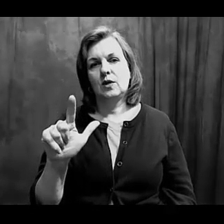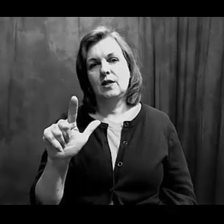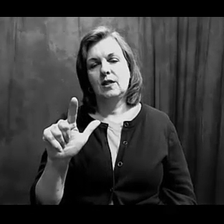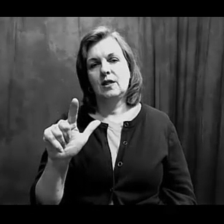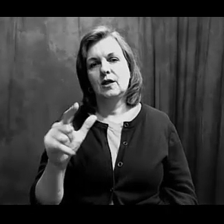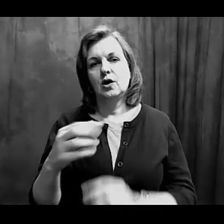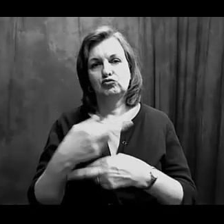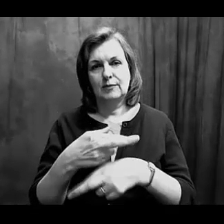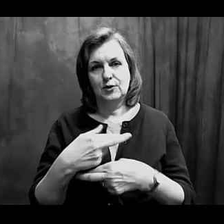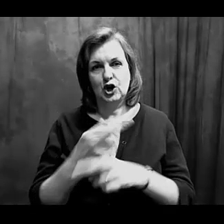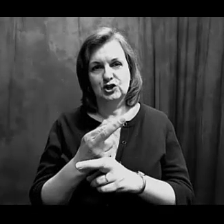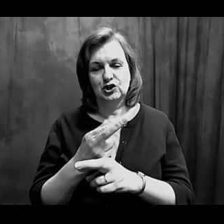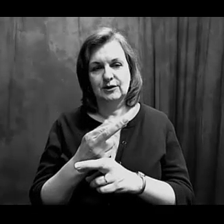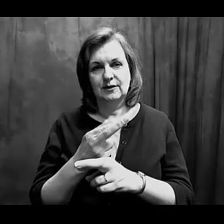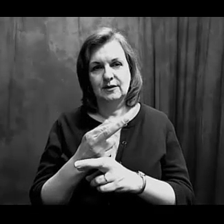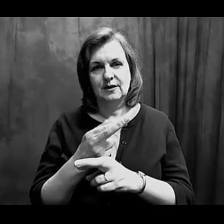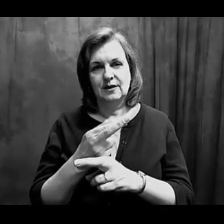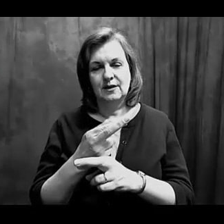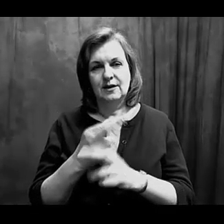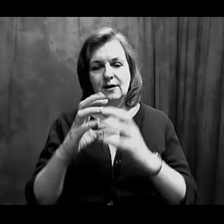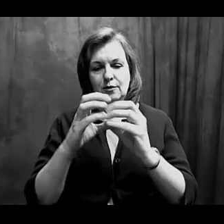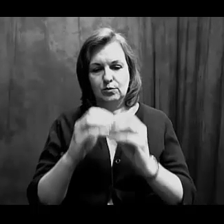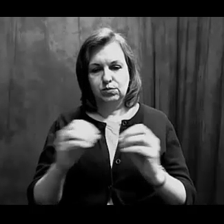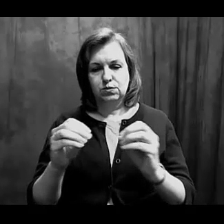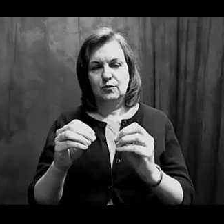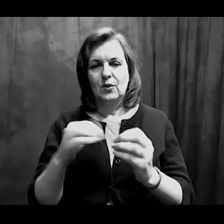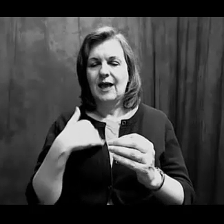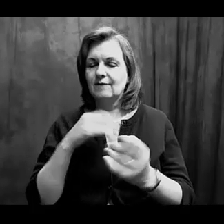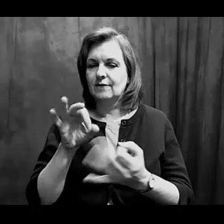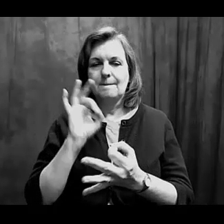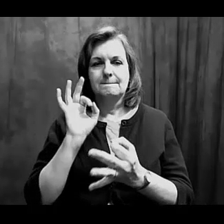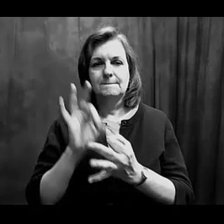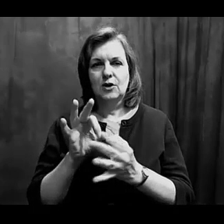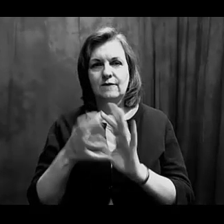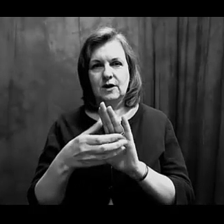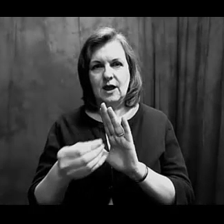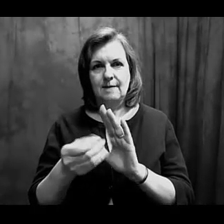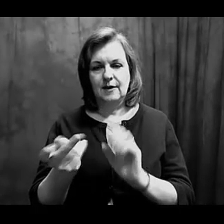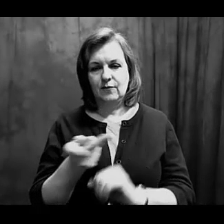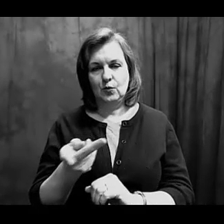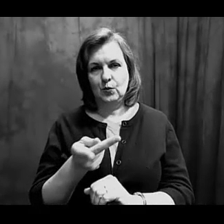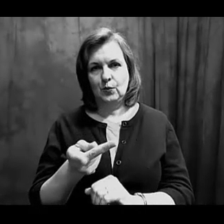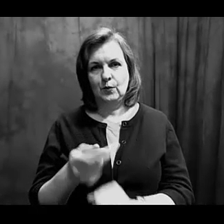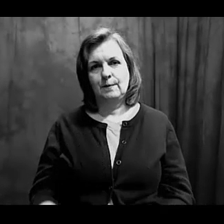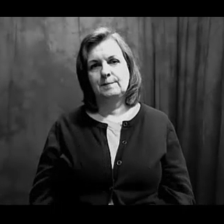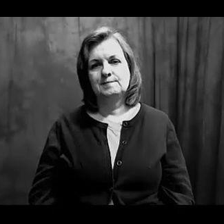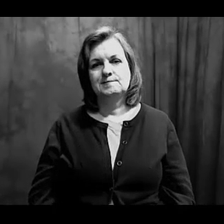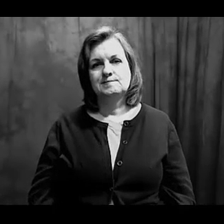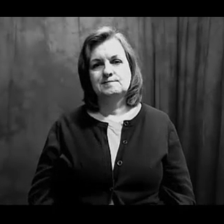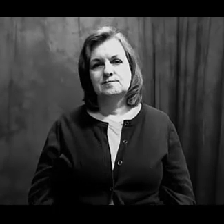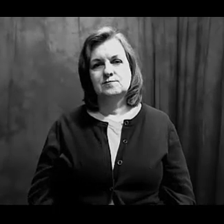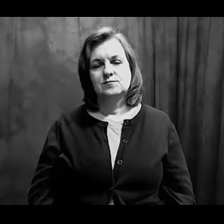we are going to produce perfect copy offspring